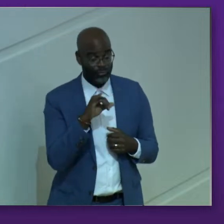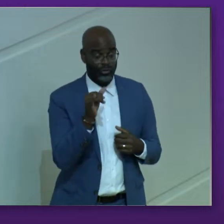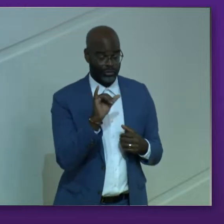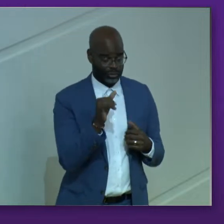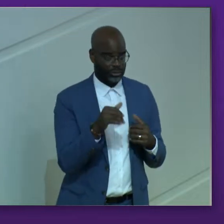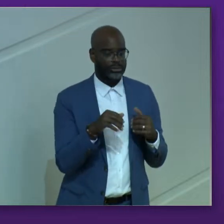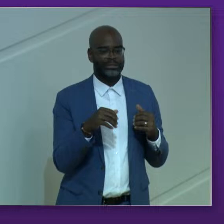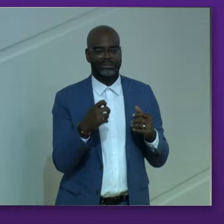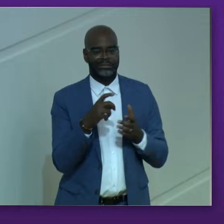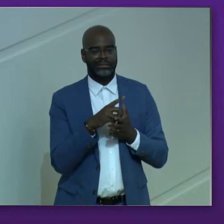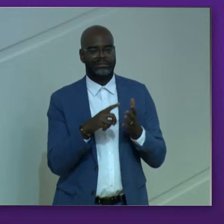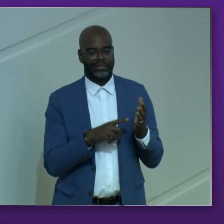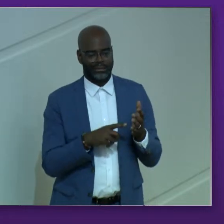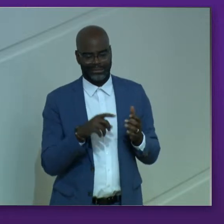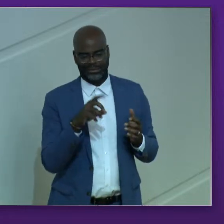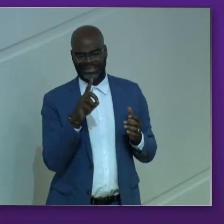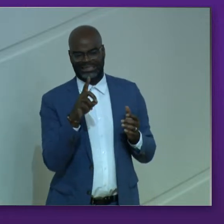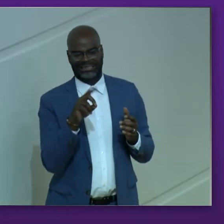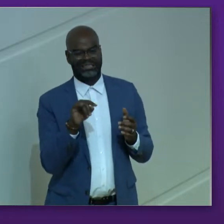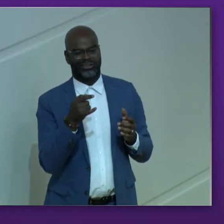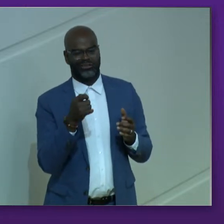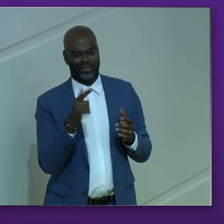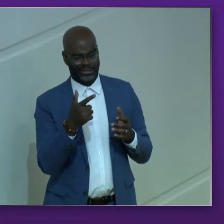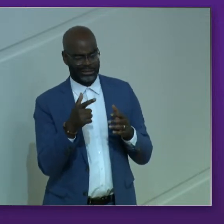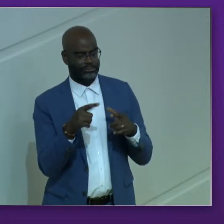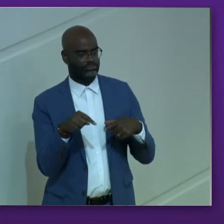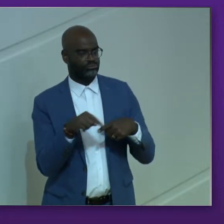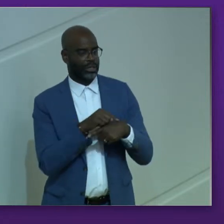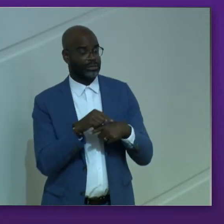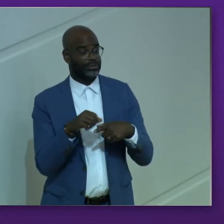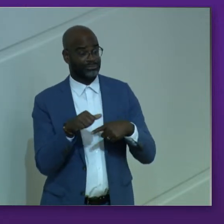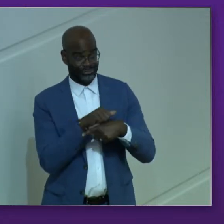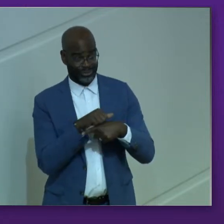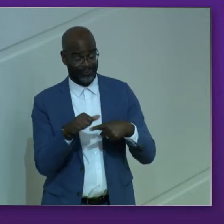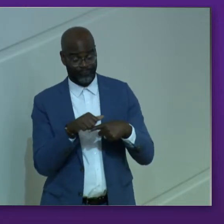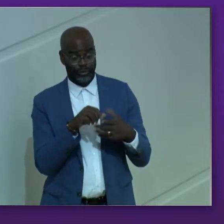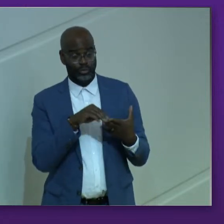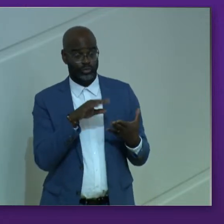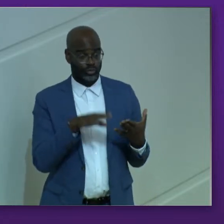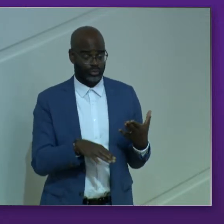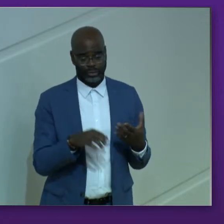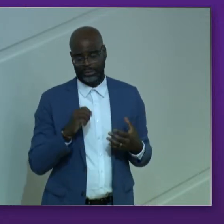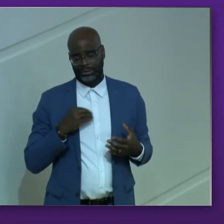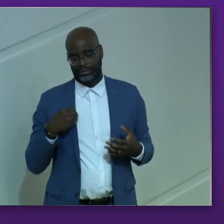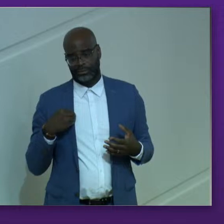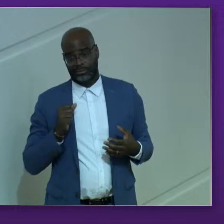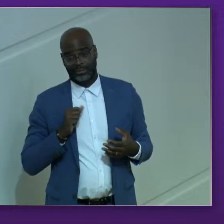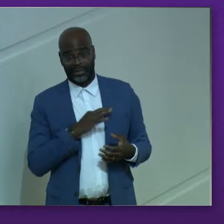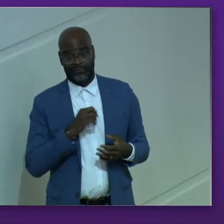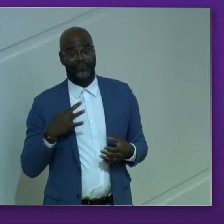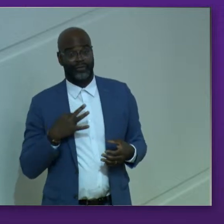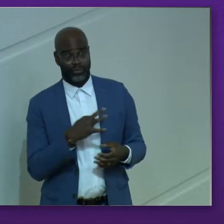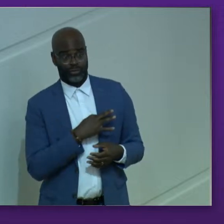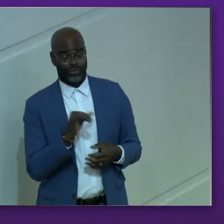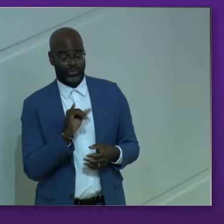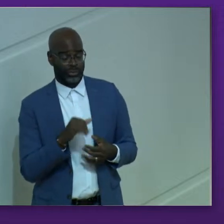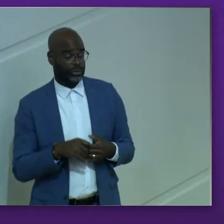SESSIONS ON RACIAL EQUITY AND SOCIAL JUSTICE FOR THE COMMITTEE FORMED POLICE TRAINING.